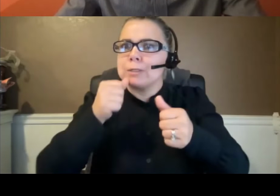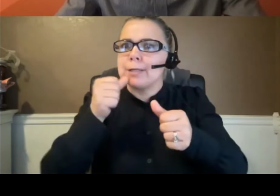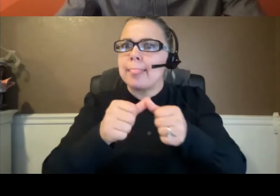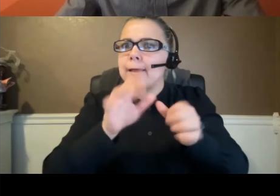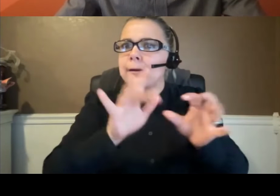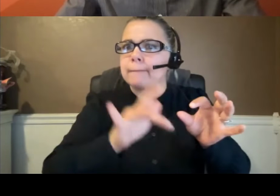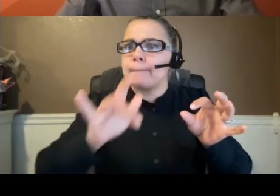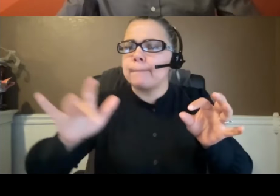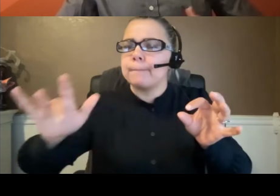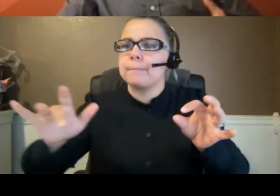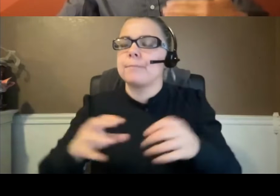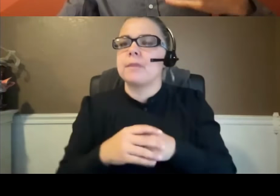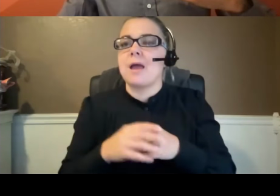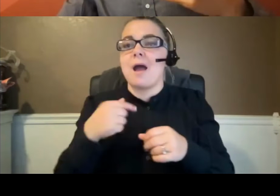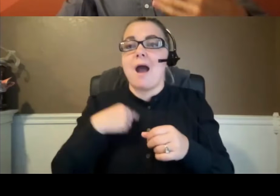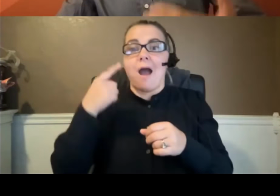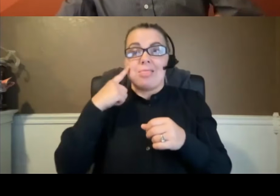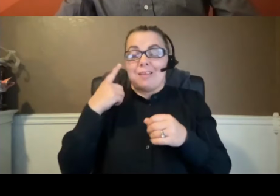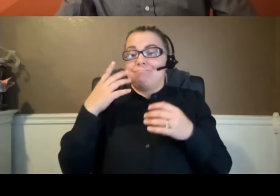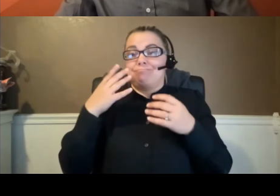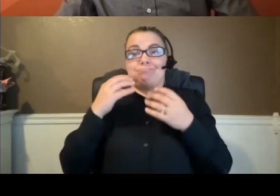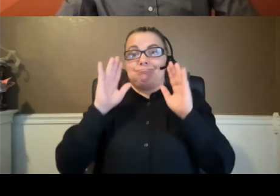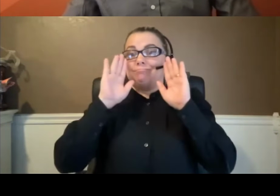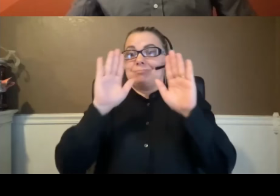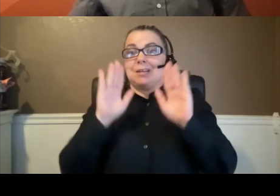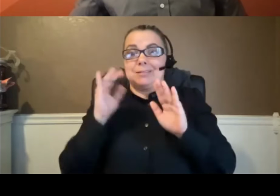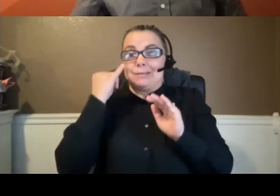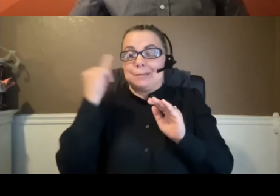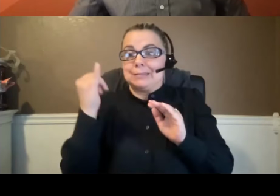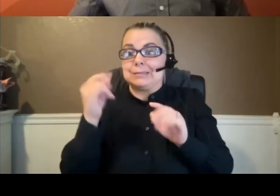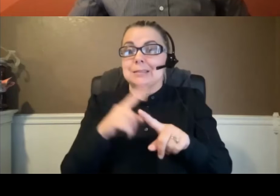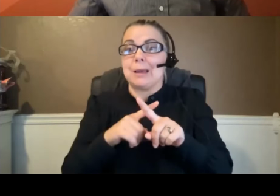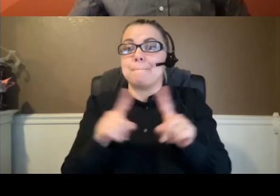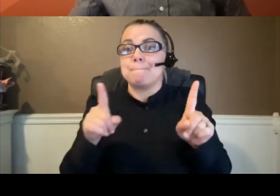I think that would be revolutionary, but again that's not an option for most folks today.